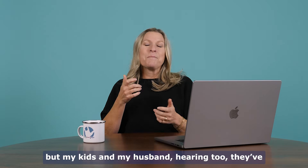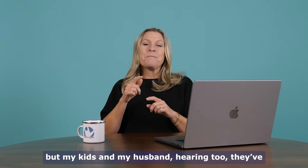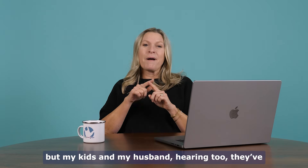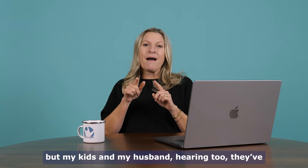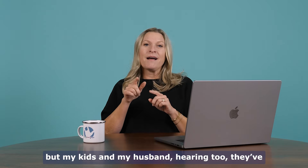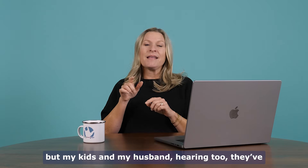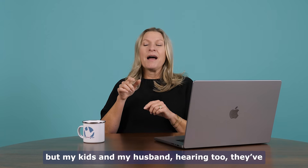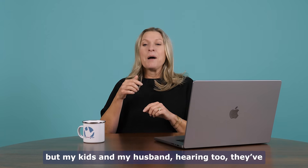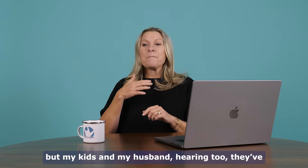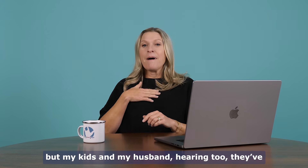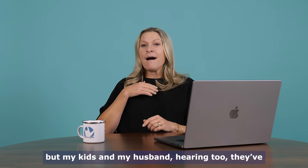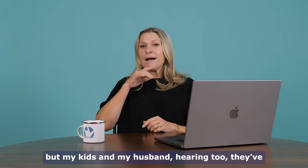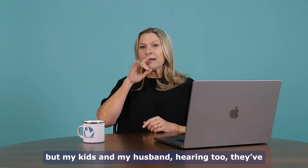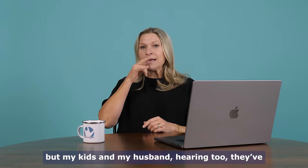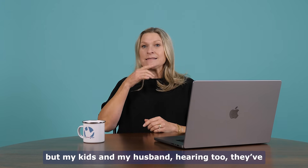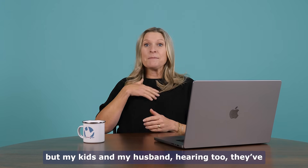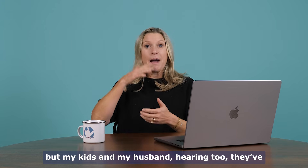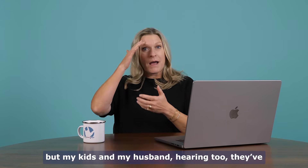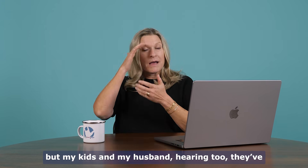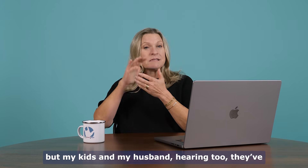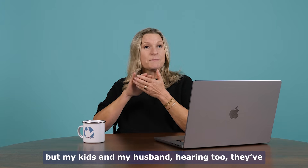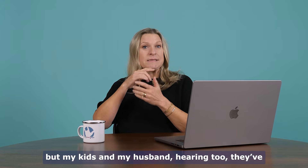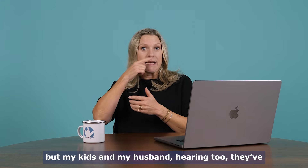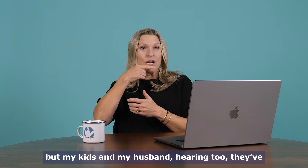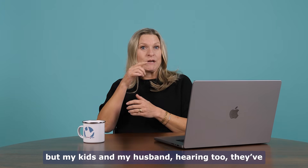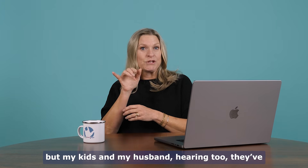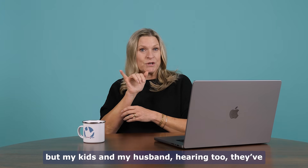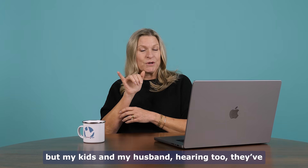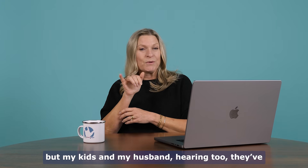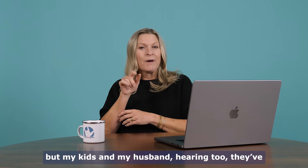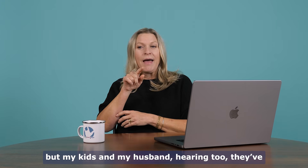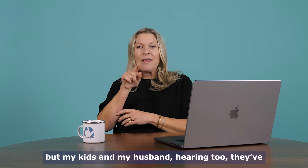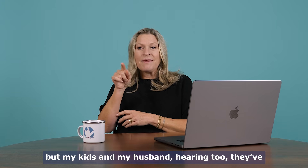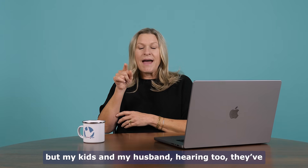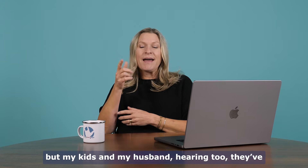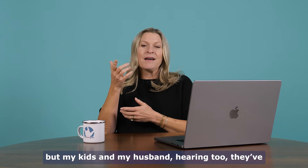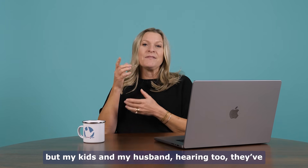but my kids and my husband, hearing too, they’ve